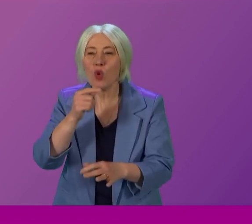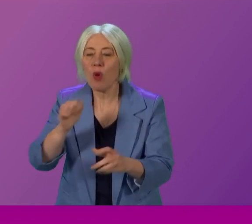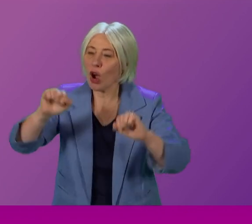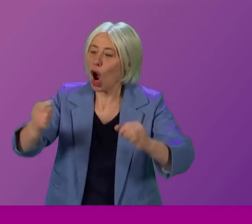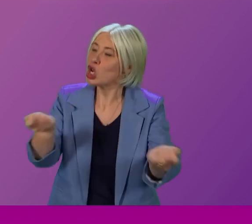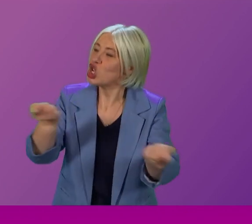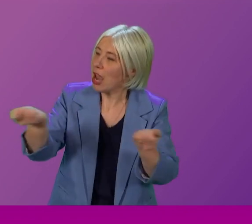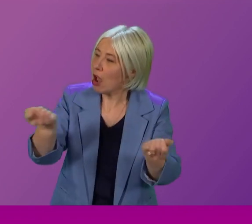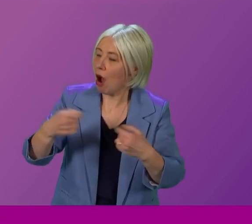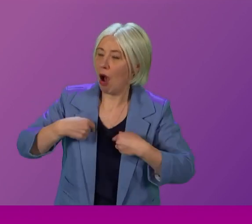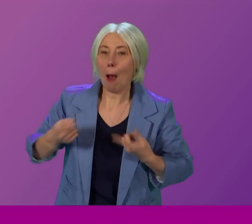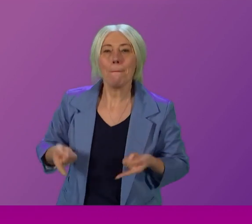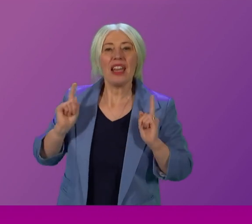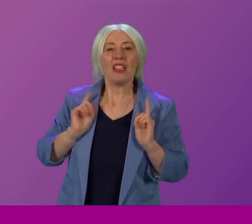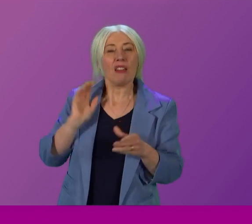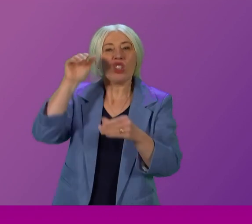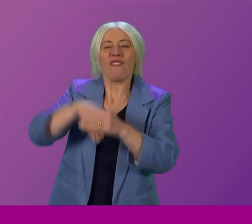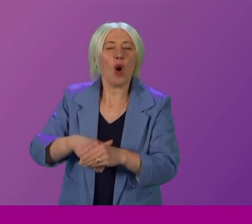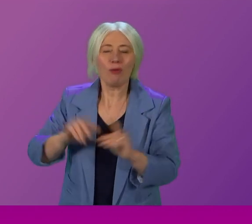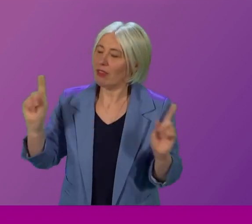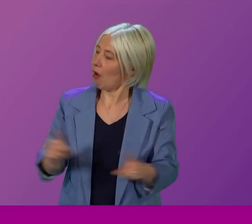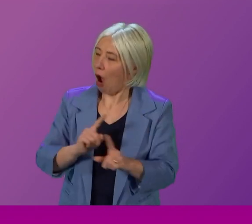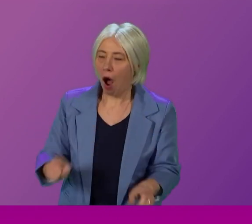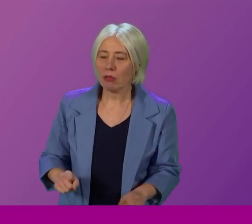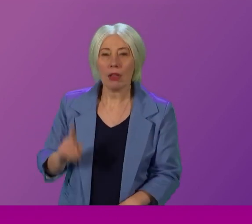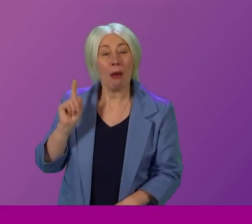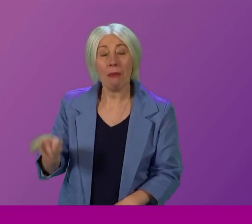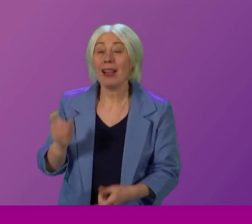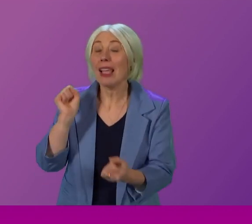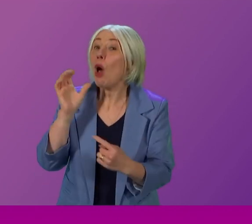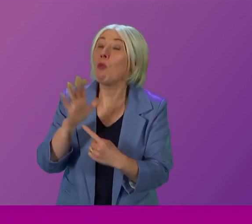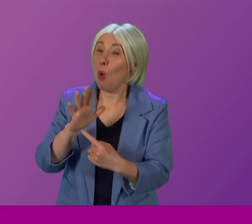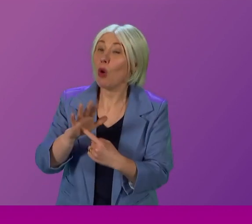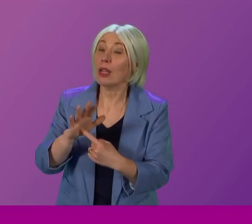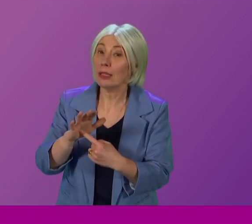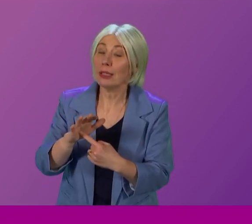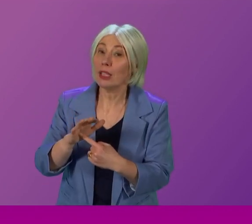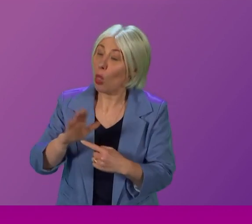and ministers cannot intervene in that. However, it is really important that all of the matters